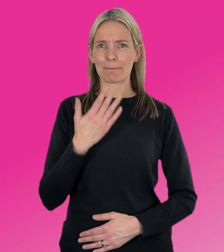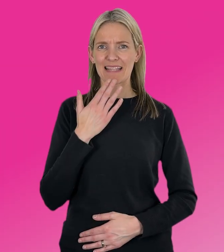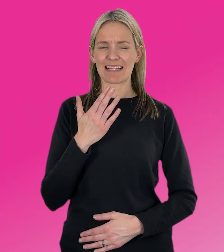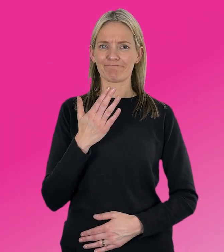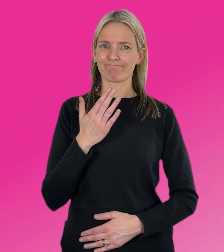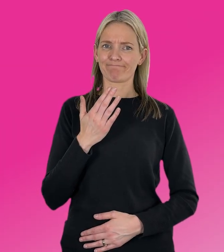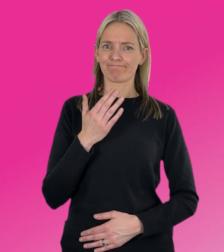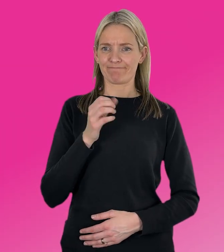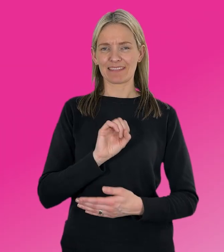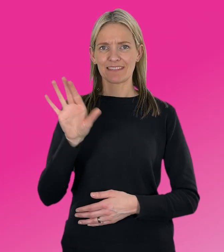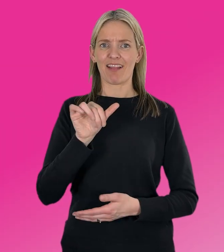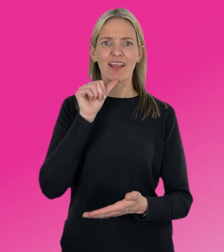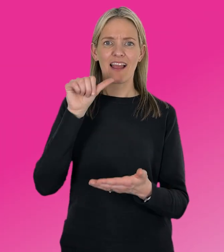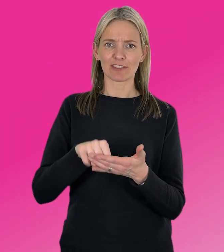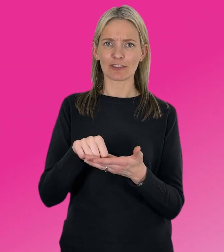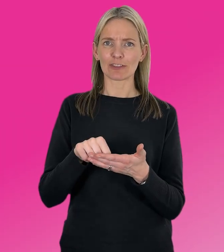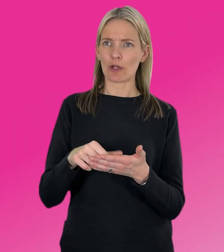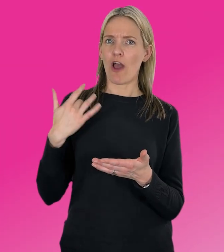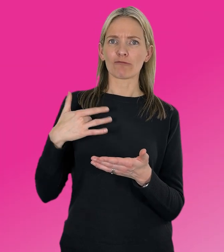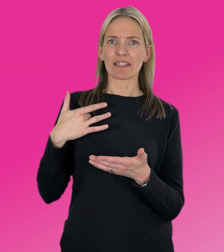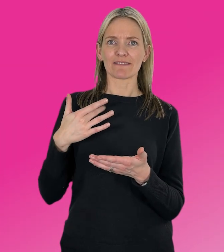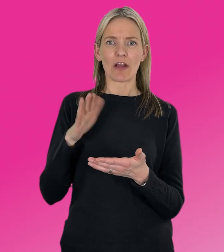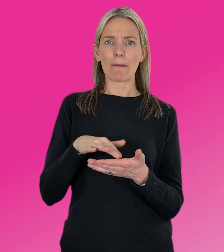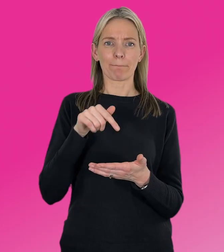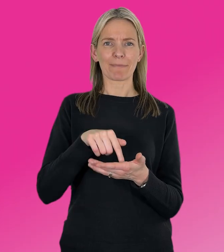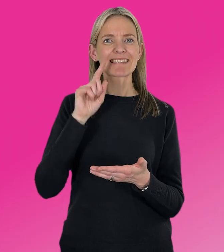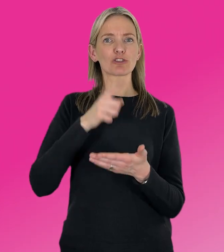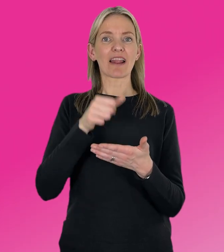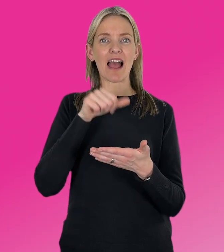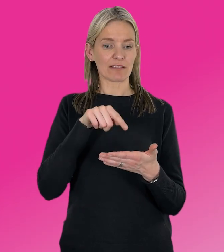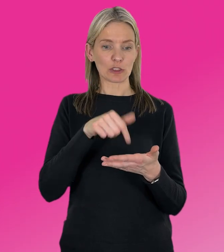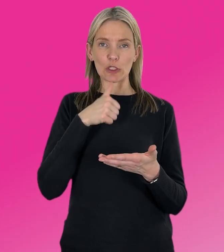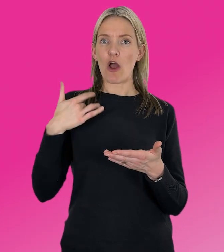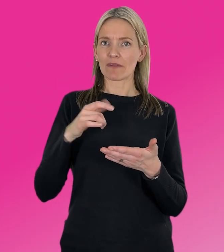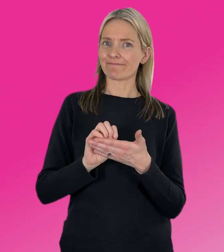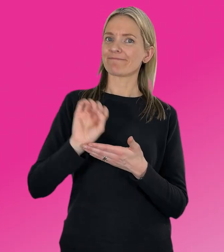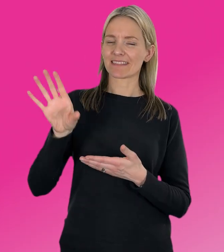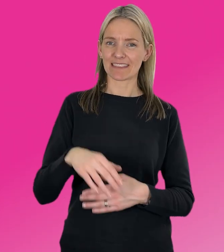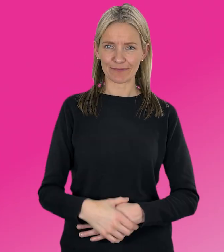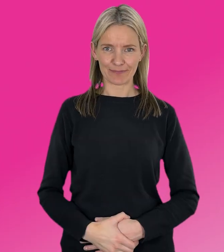Please send your letter to the address on your decision letter.